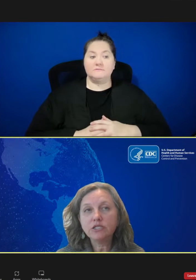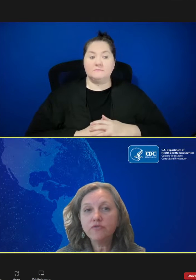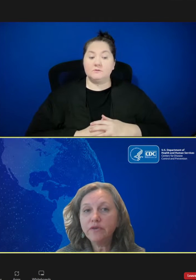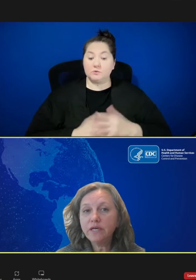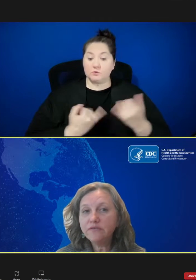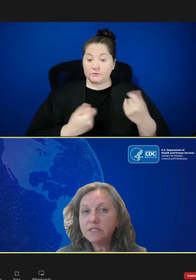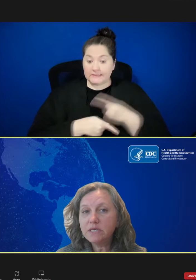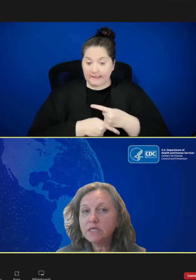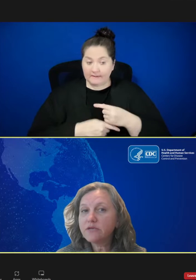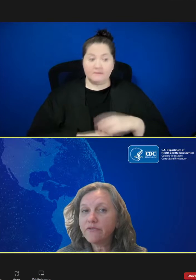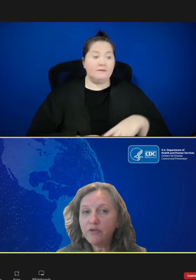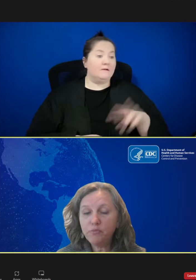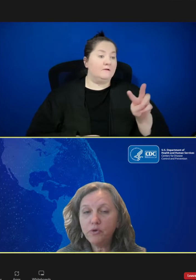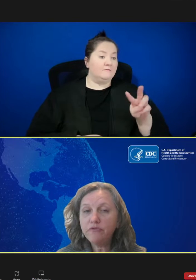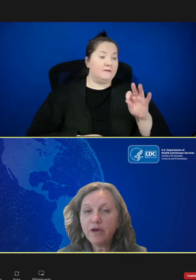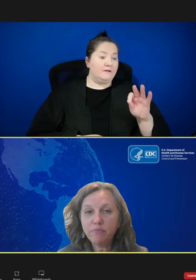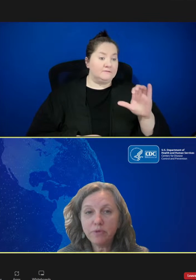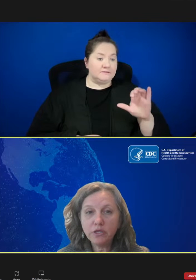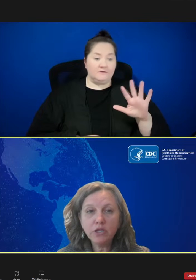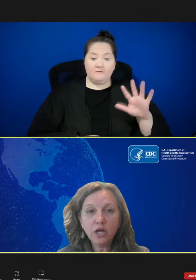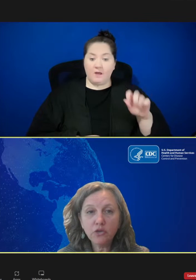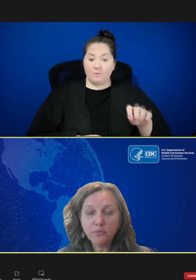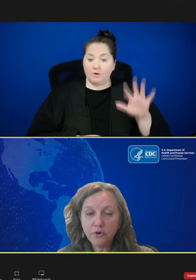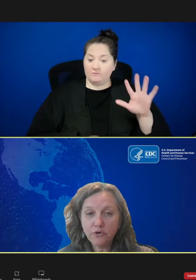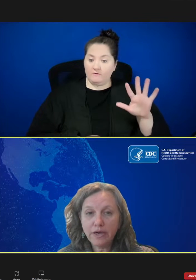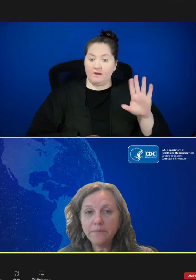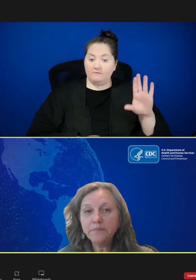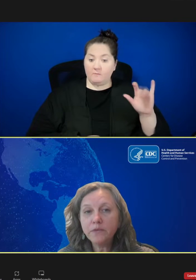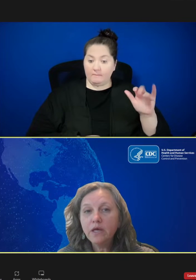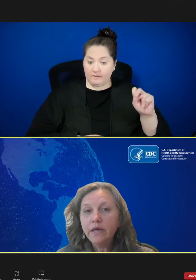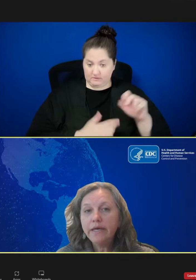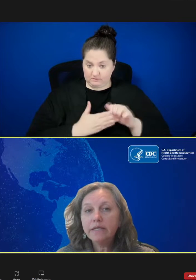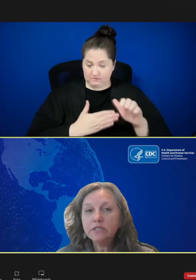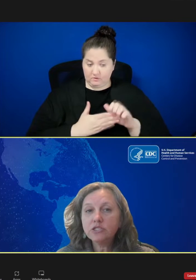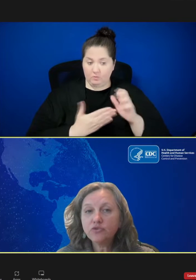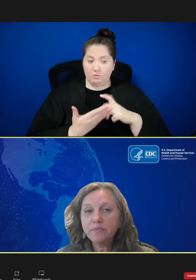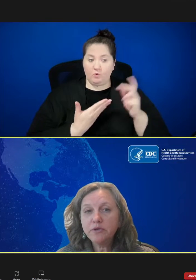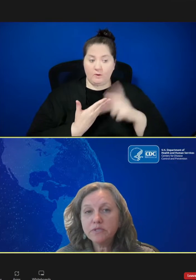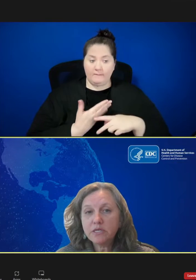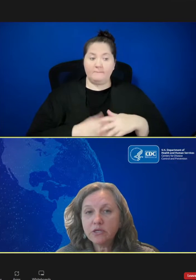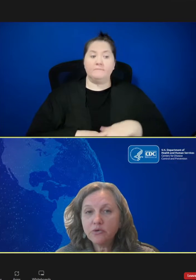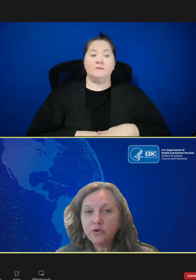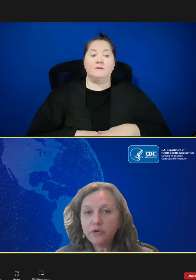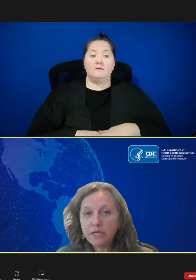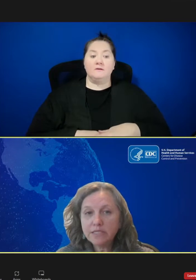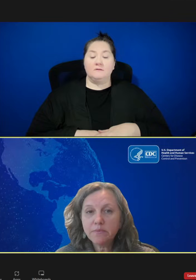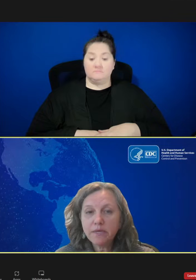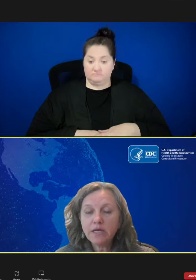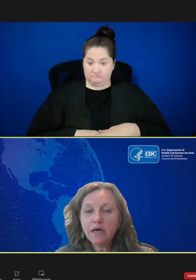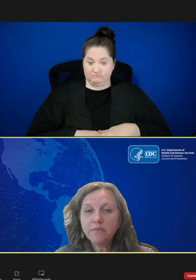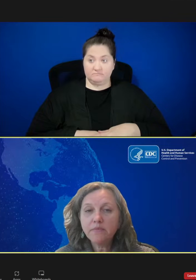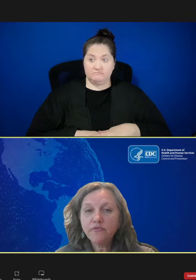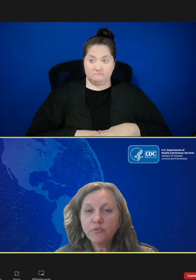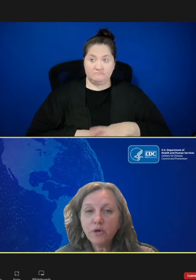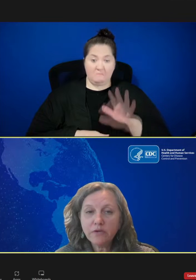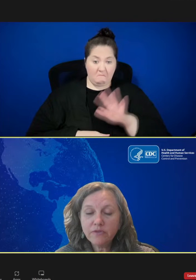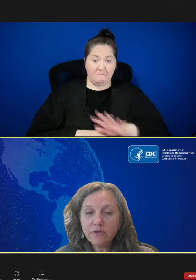So, VFC is a $5.5 billion program. It distributes -- and you heard an estimate from one of the